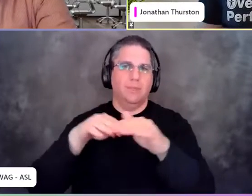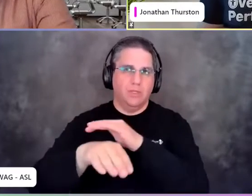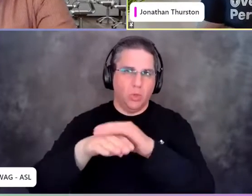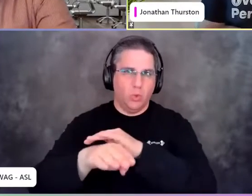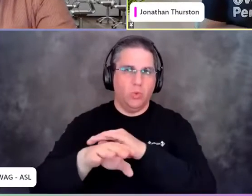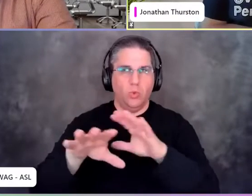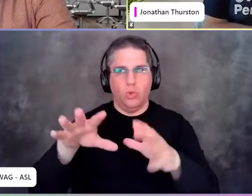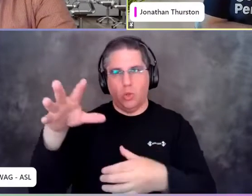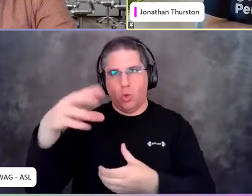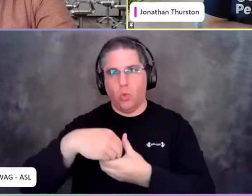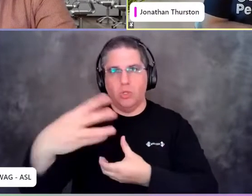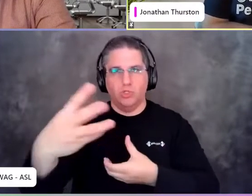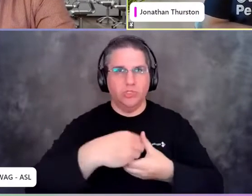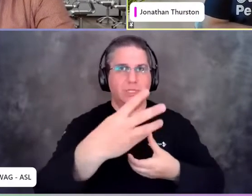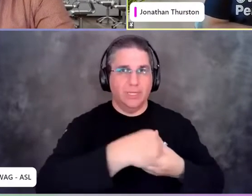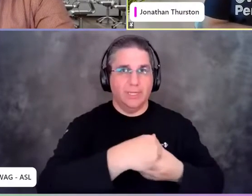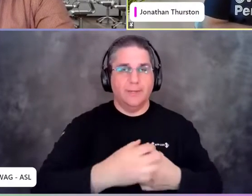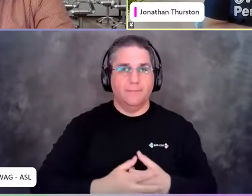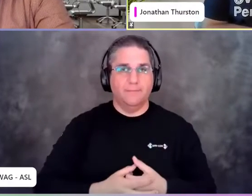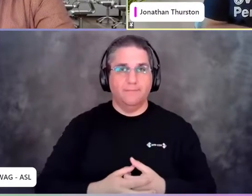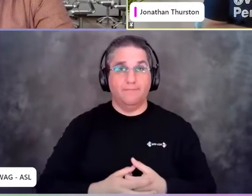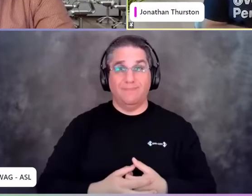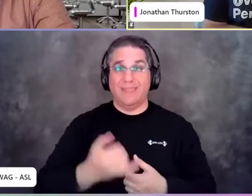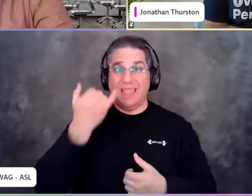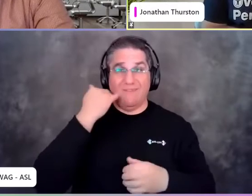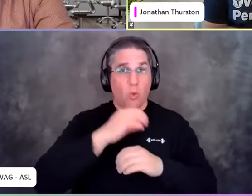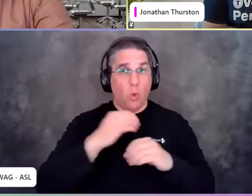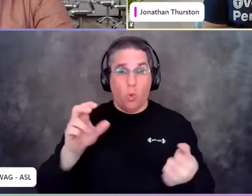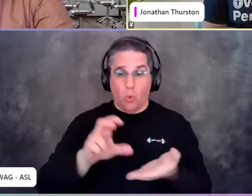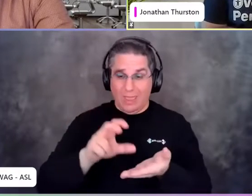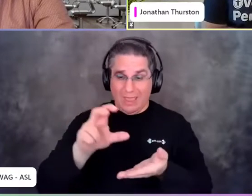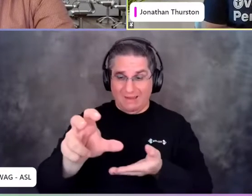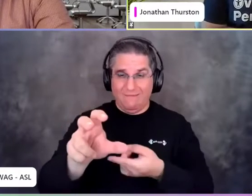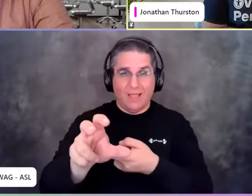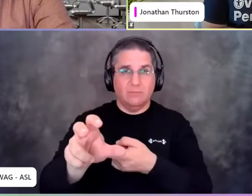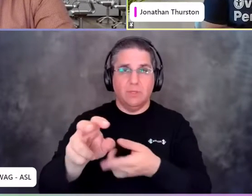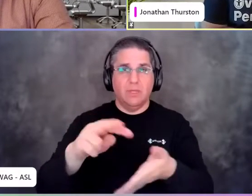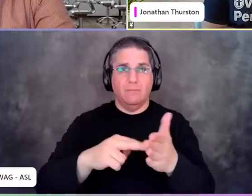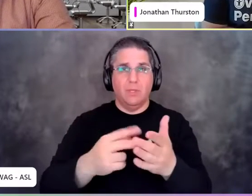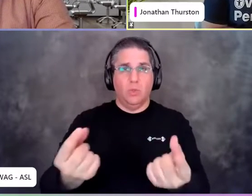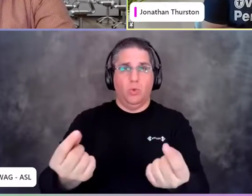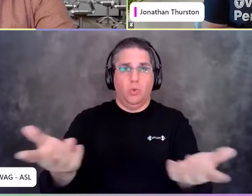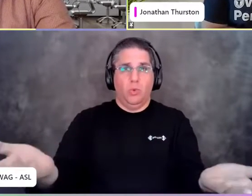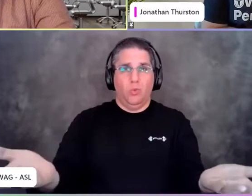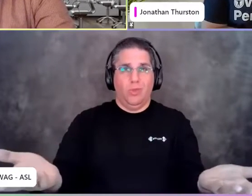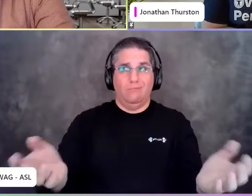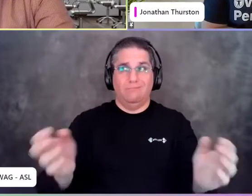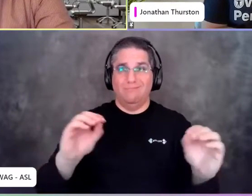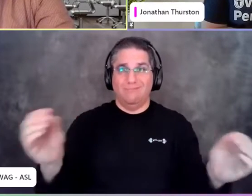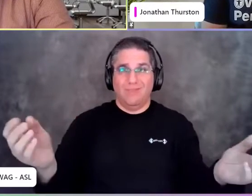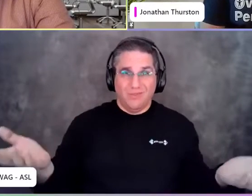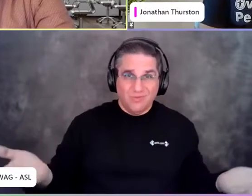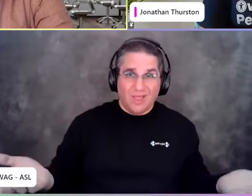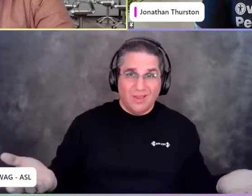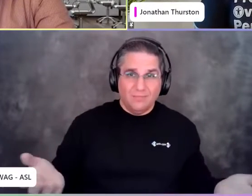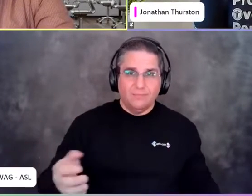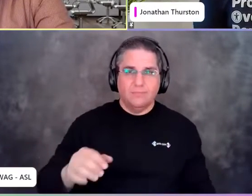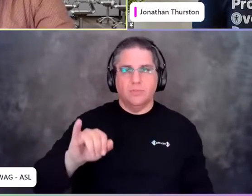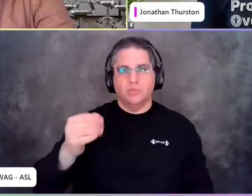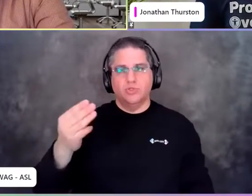and resources towards achieving success around inclusion. This is a huge pillar to an measure, if you